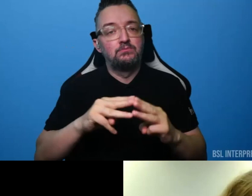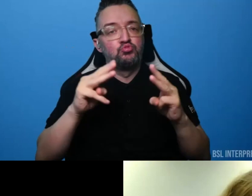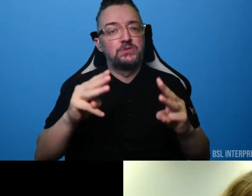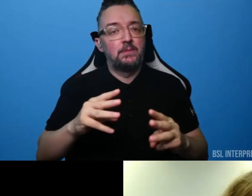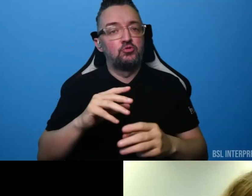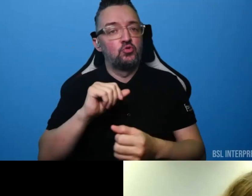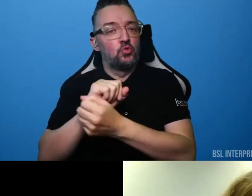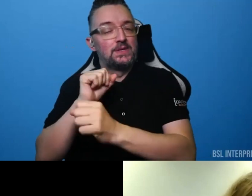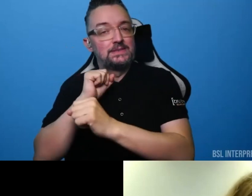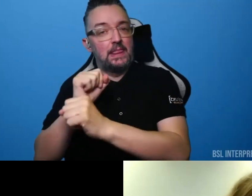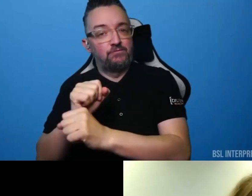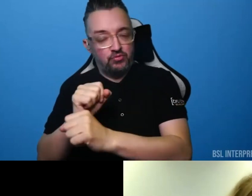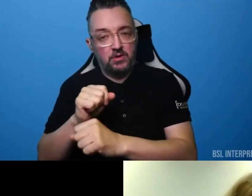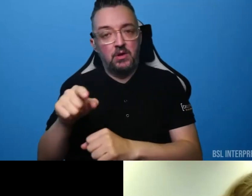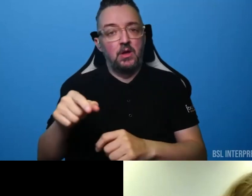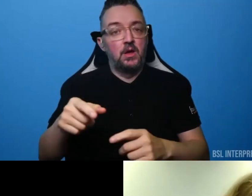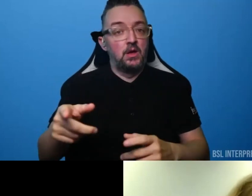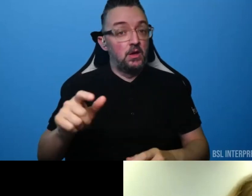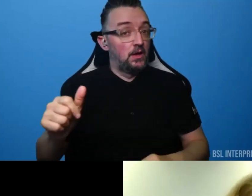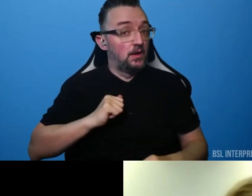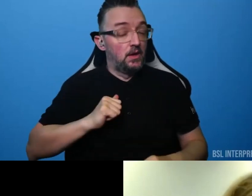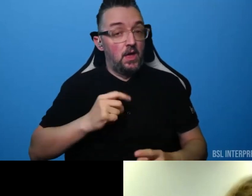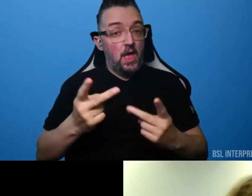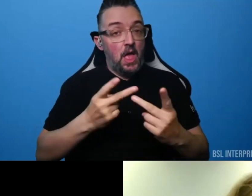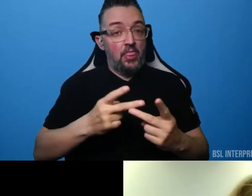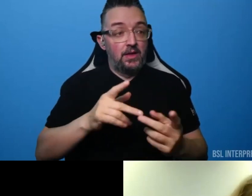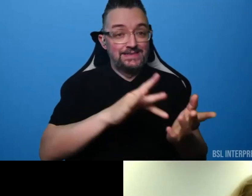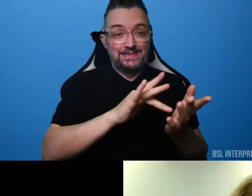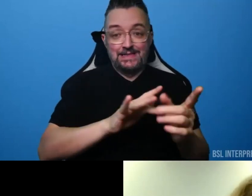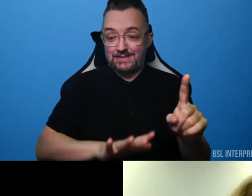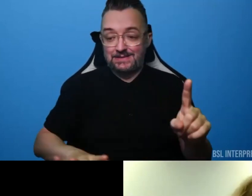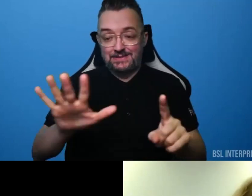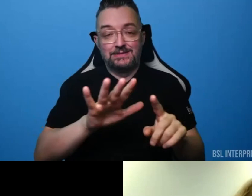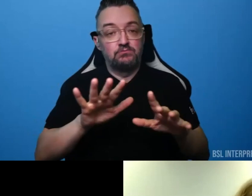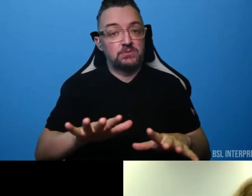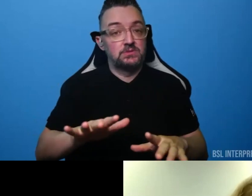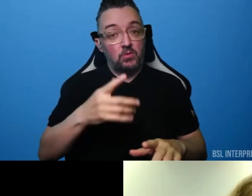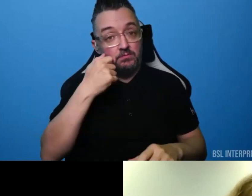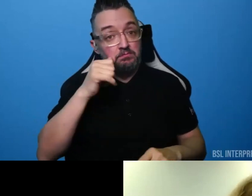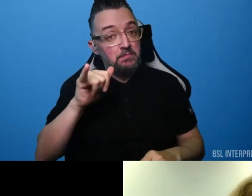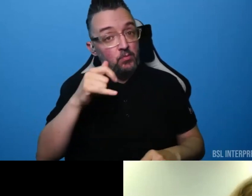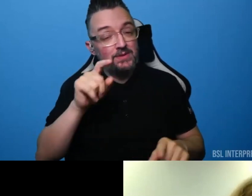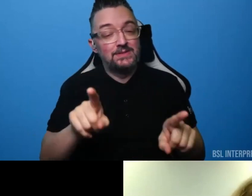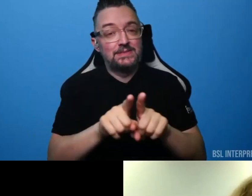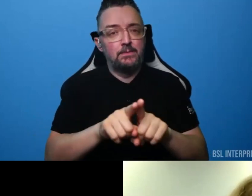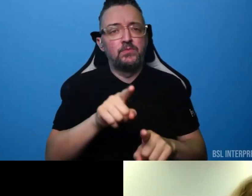and anticipating whether other British cities will kind of do the same. And I know you mentioned the move